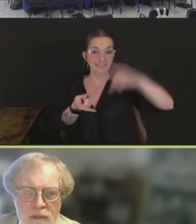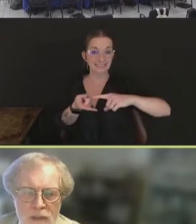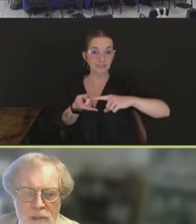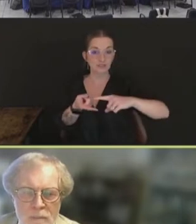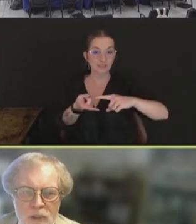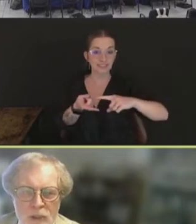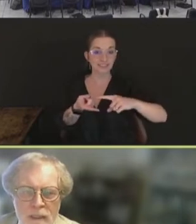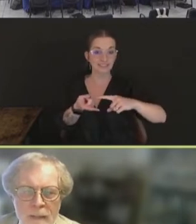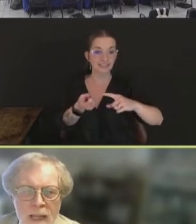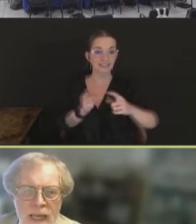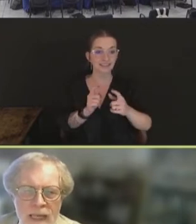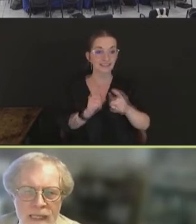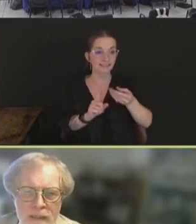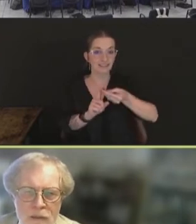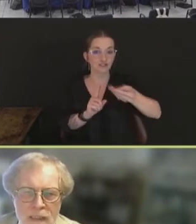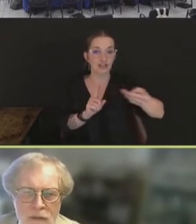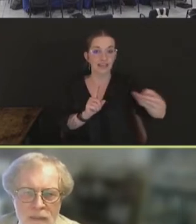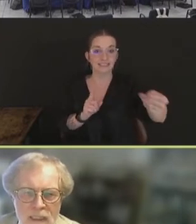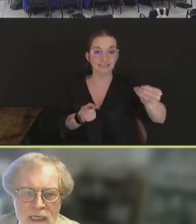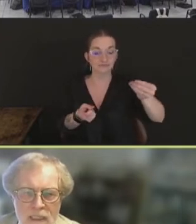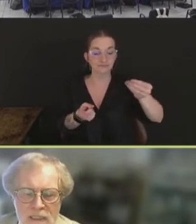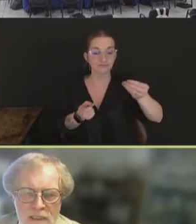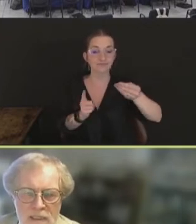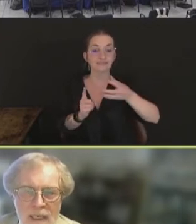transmission and led to decreasing cases.